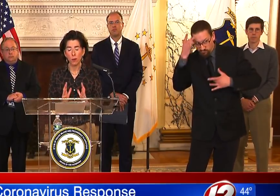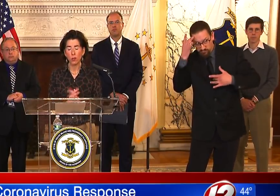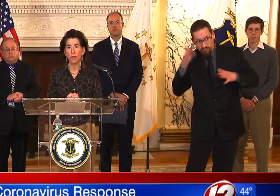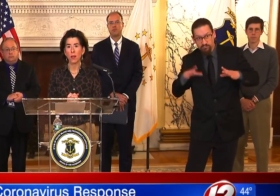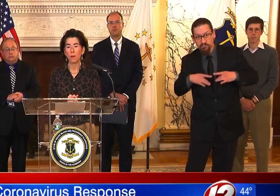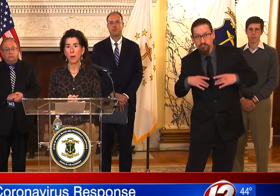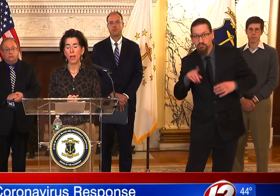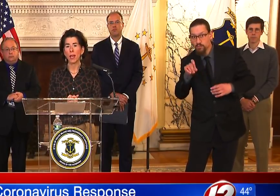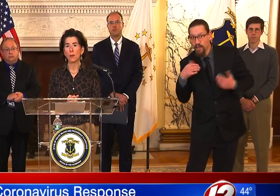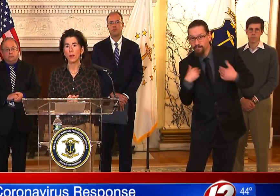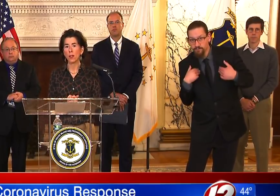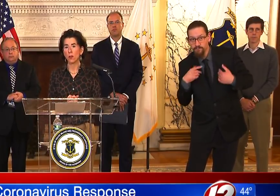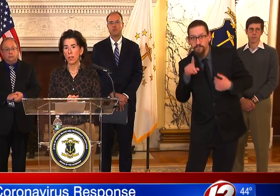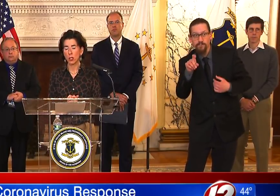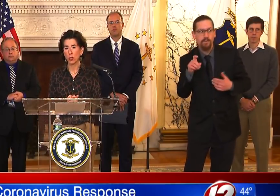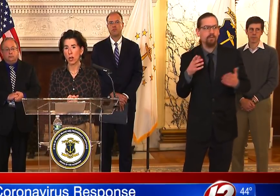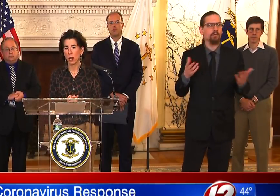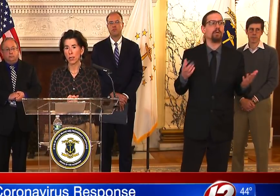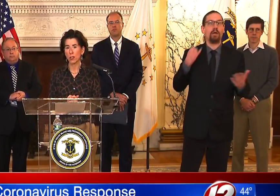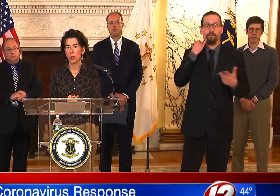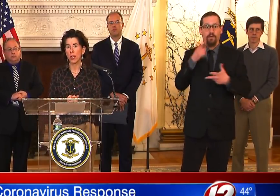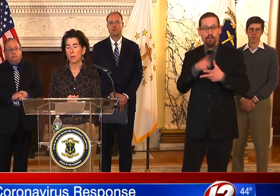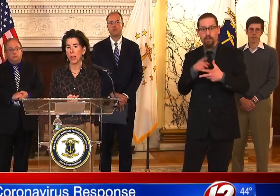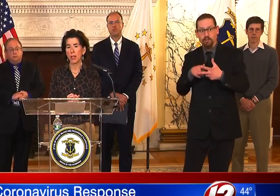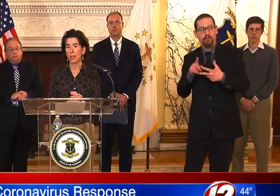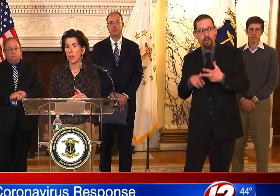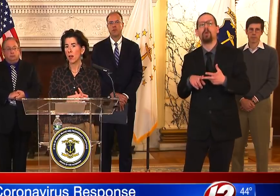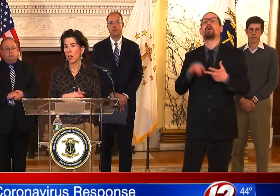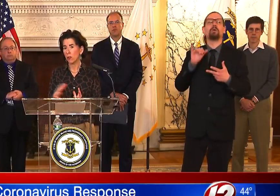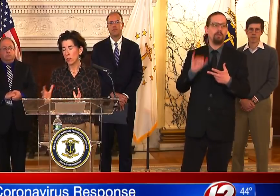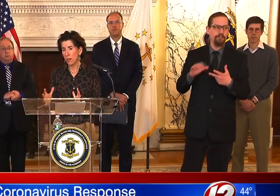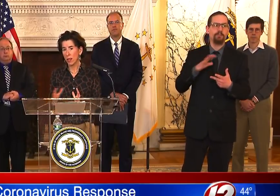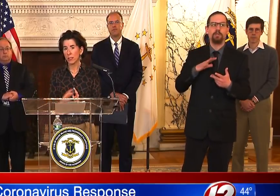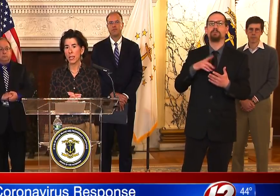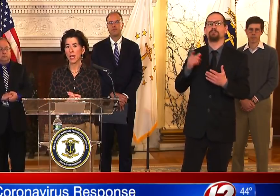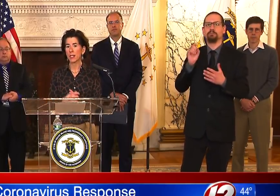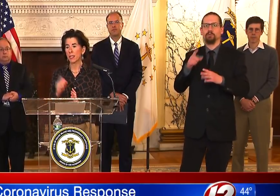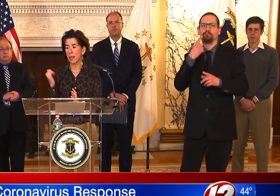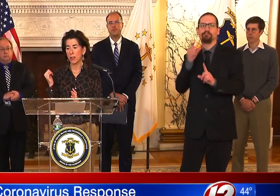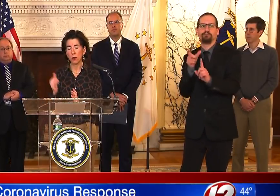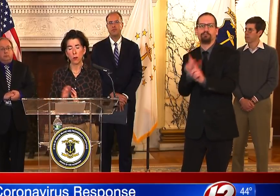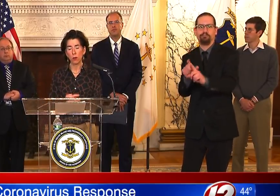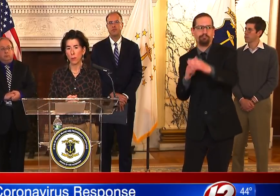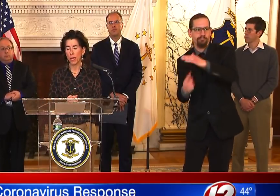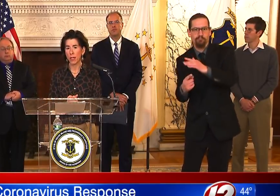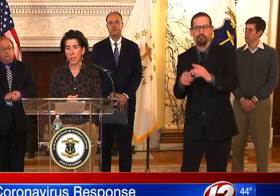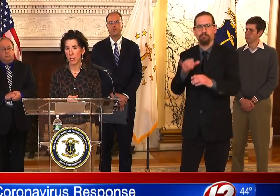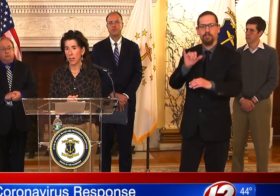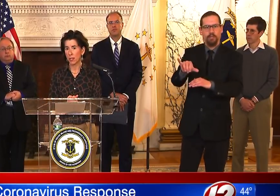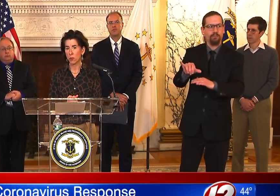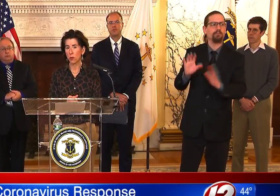AND LETTING PEOPLE KNOW THAT THEY ARE ORDERED INTO QUARANTINE. IT IS GOING WELL. I DON'T HAVE THE NUMBERS OFF THE